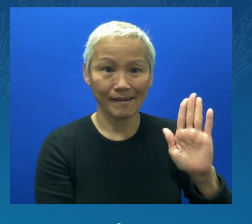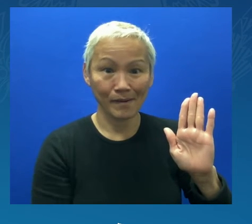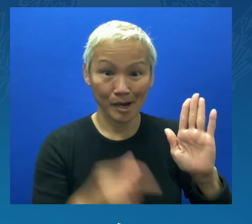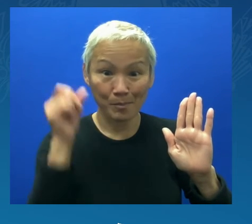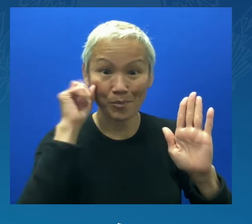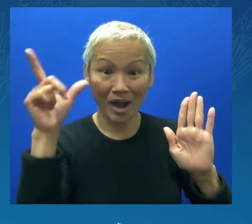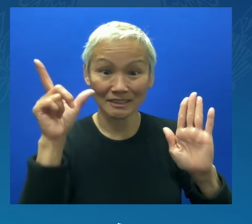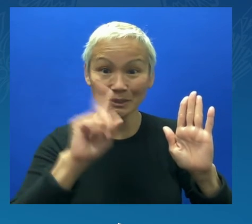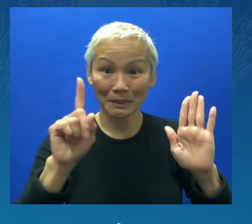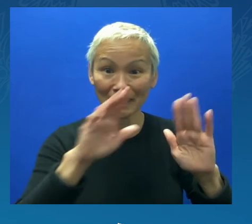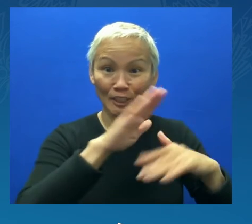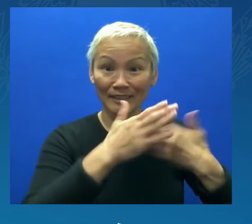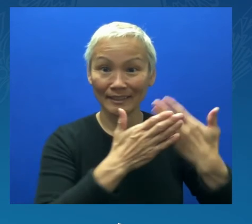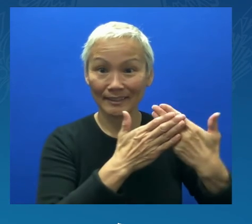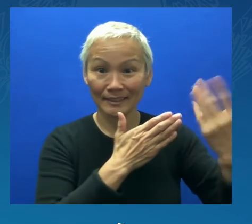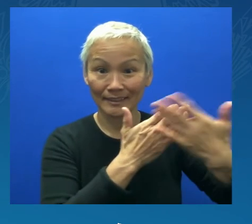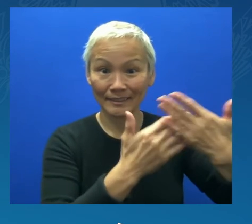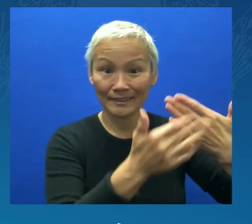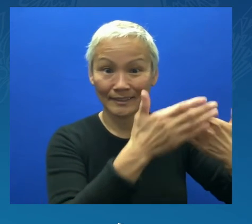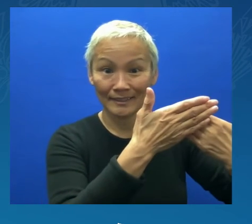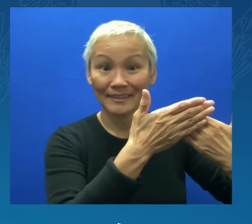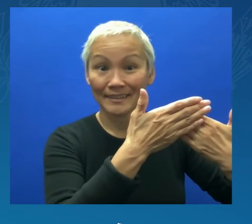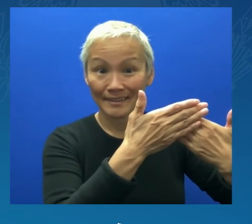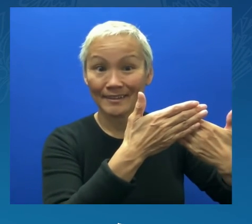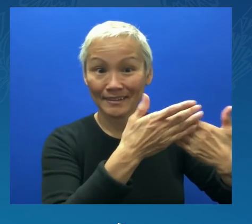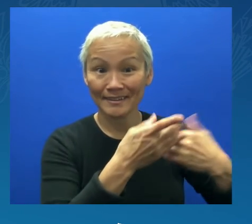But here's what that Venn diagram also tells us: